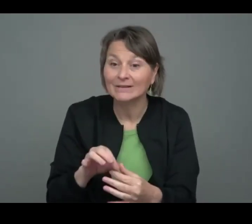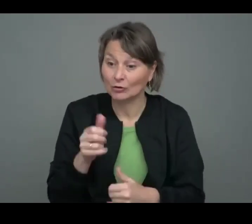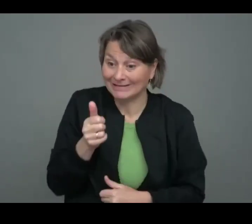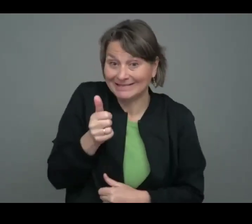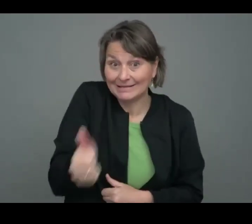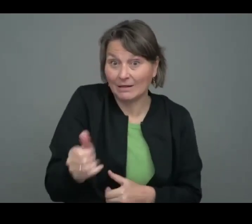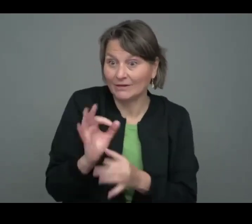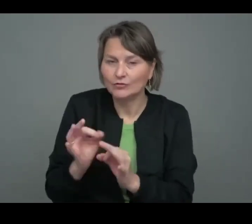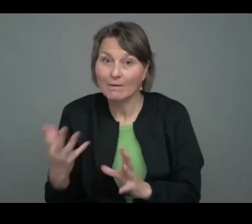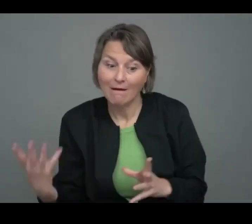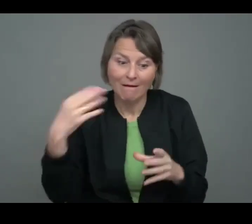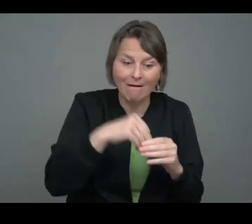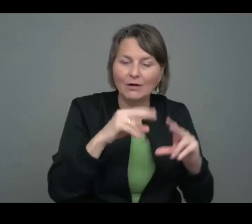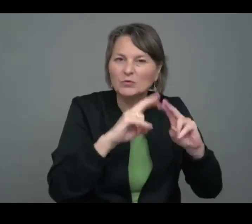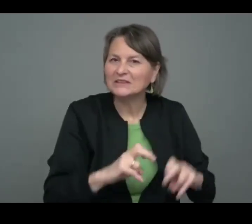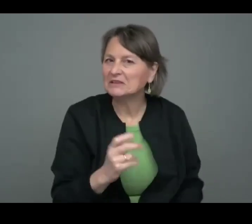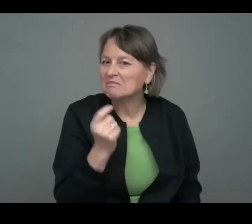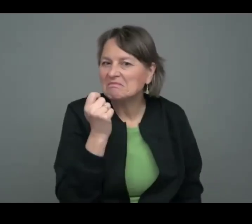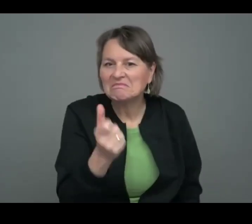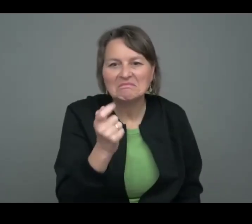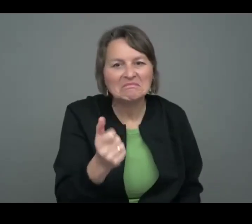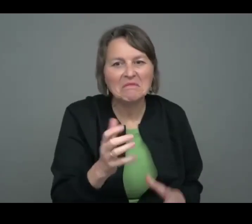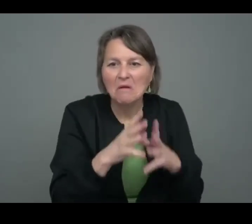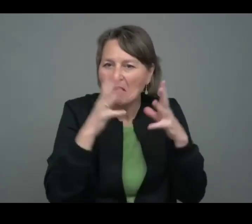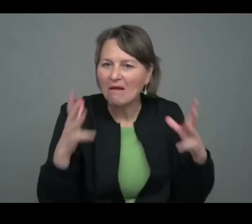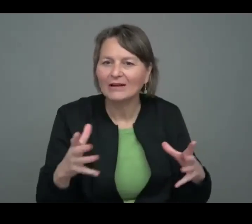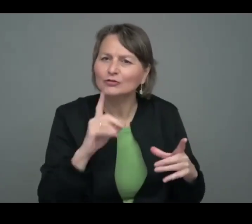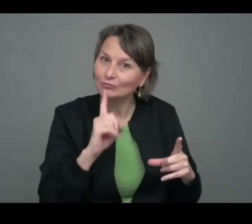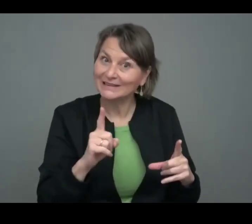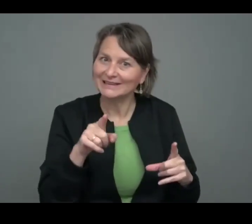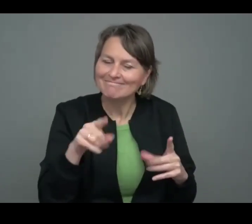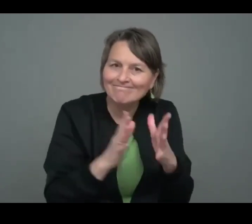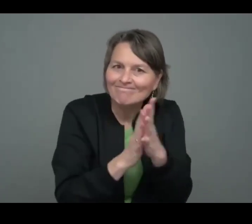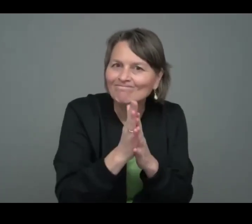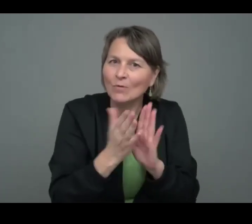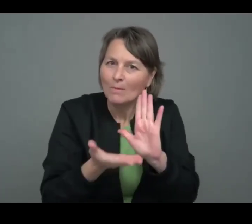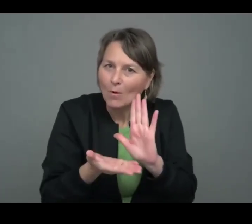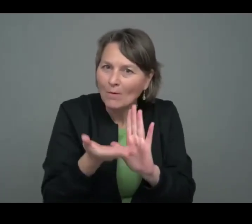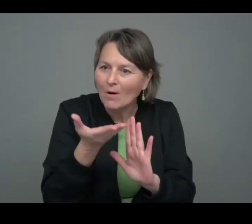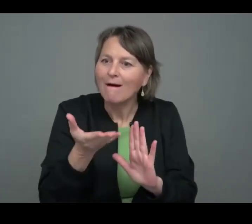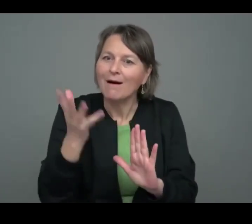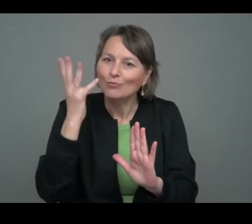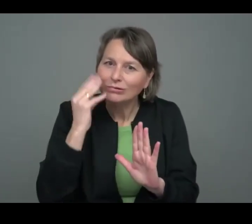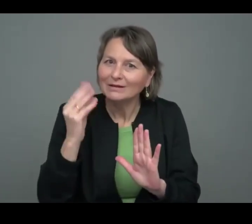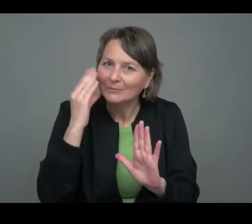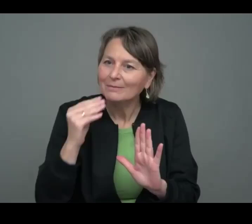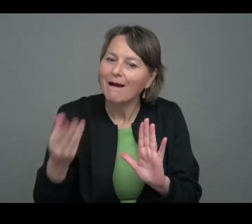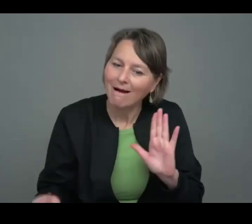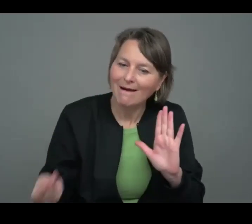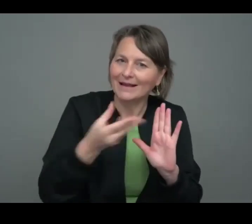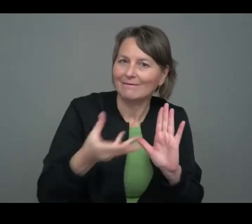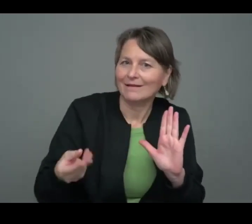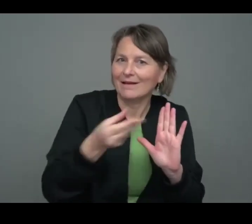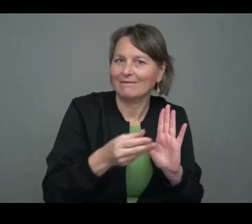Looking back, we can see that sign language interpretation has not so many research. On